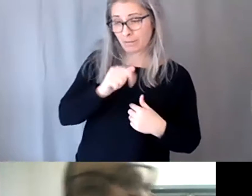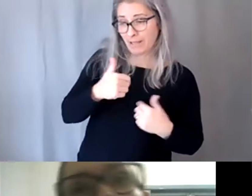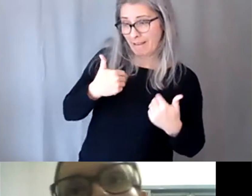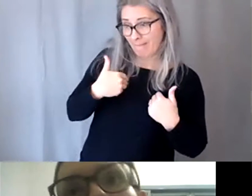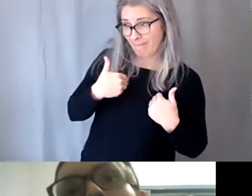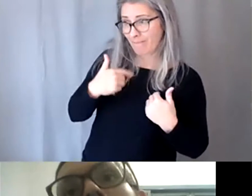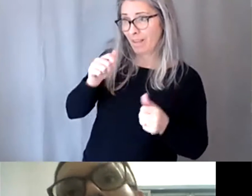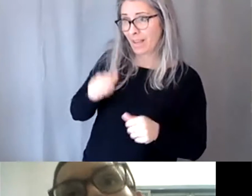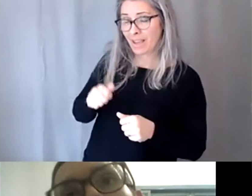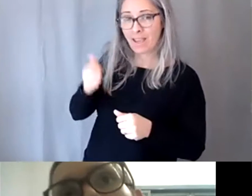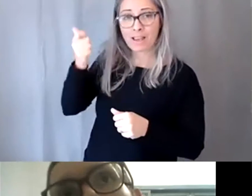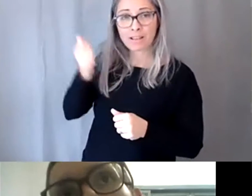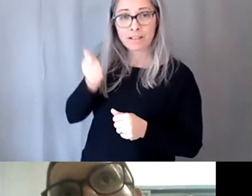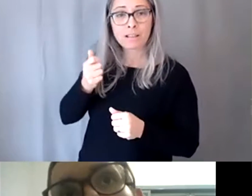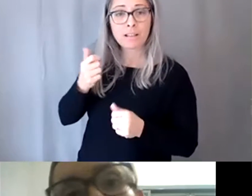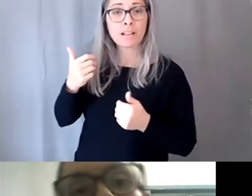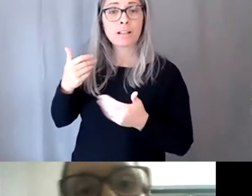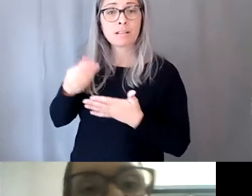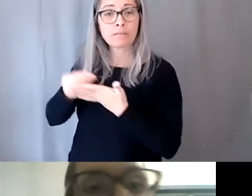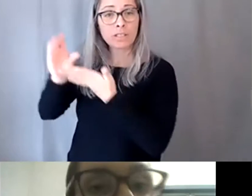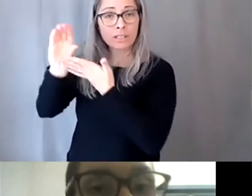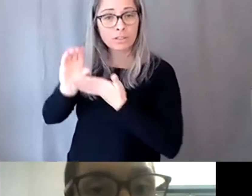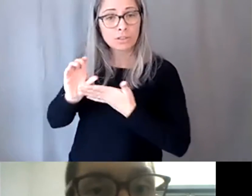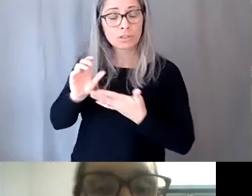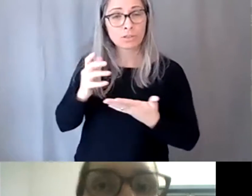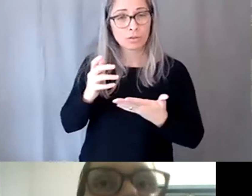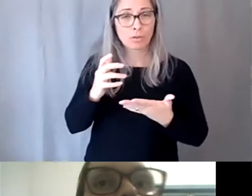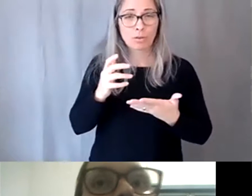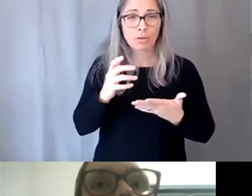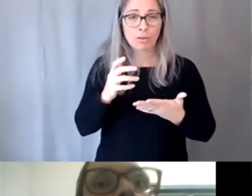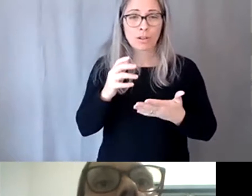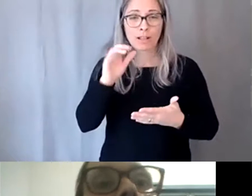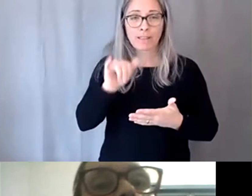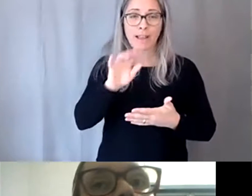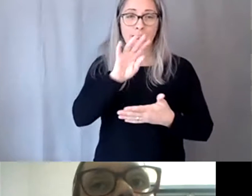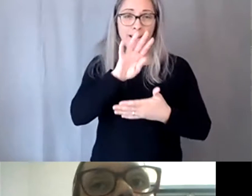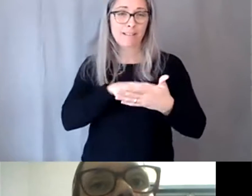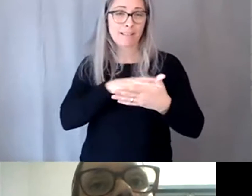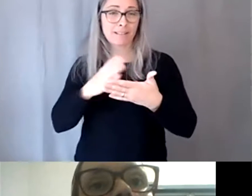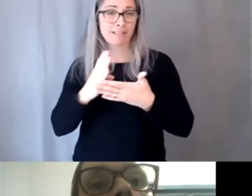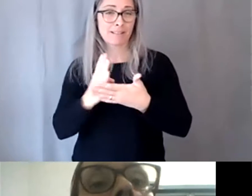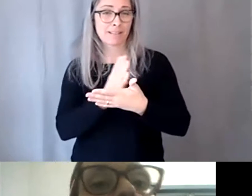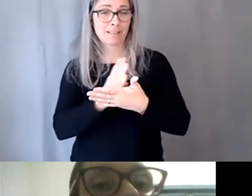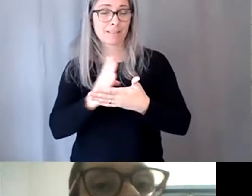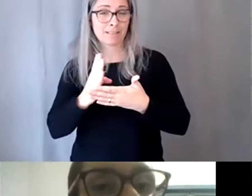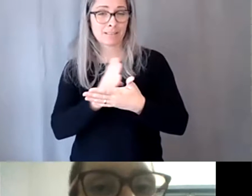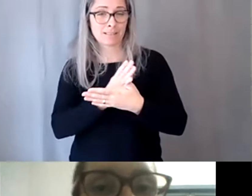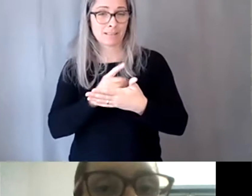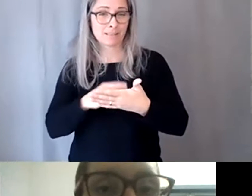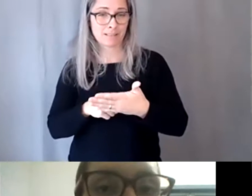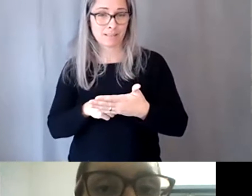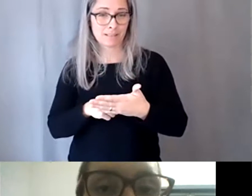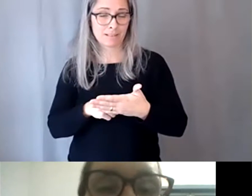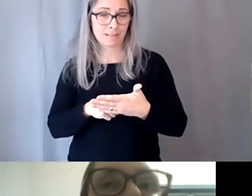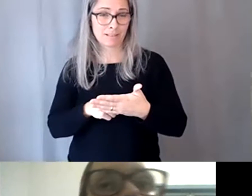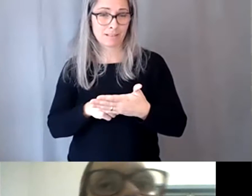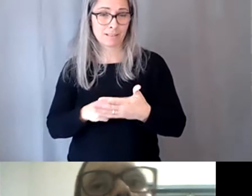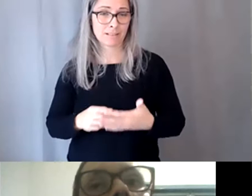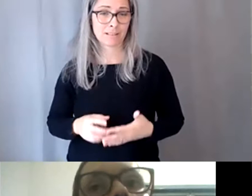and the index of functioning are entered in this process